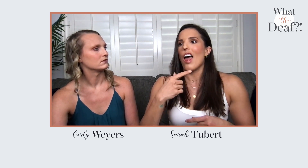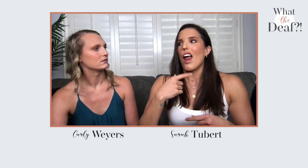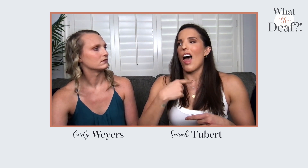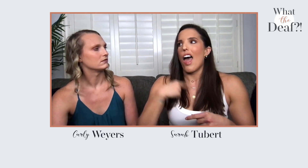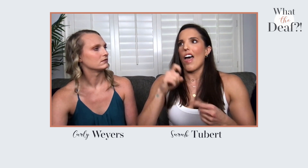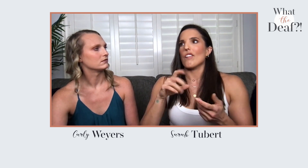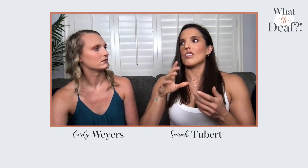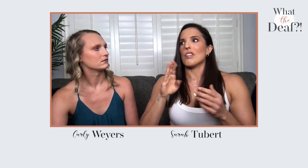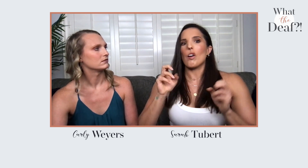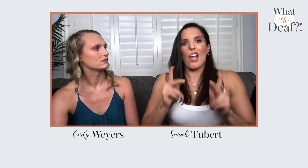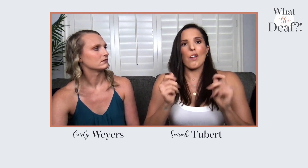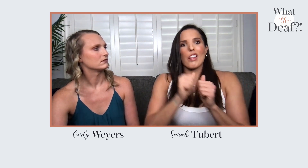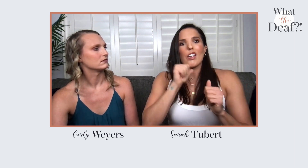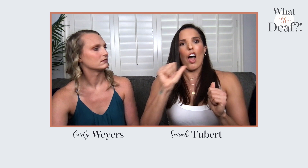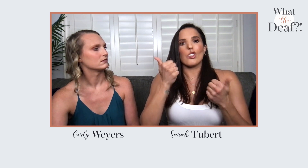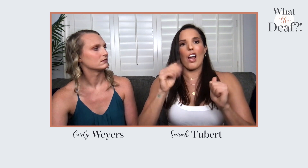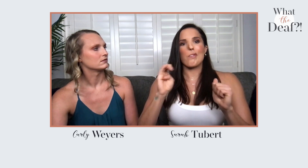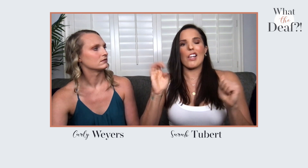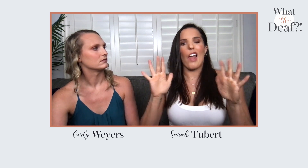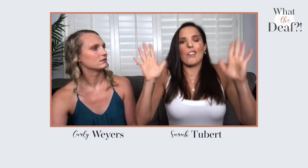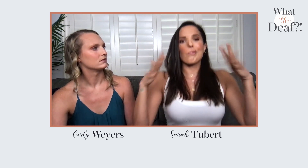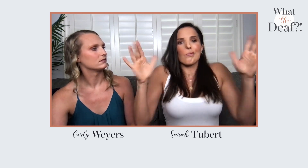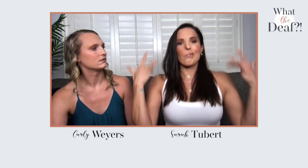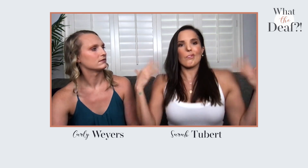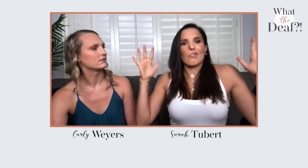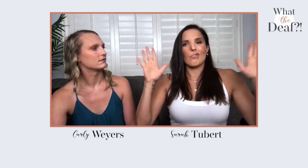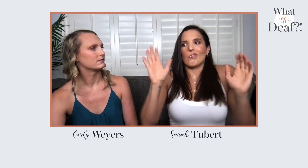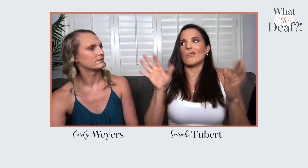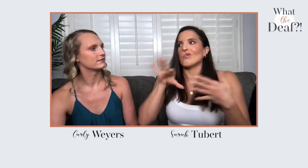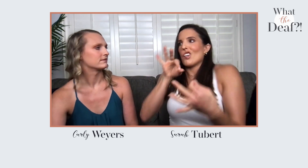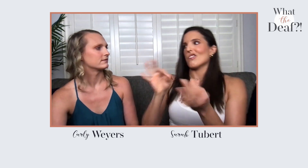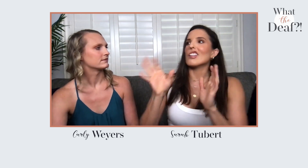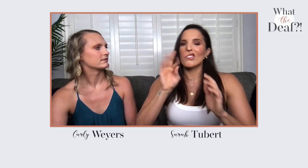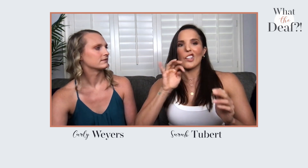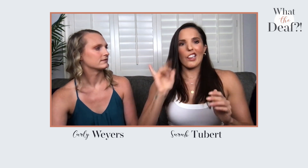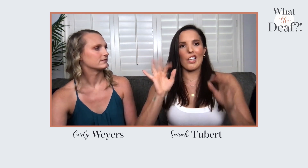I really have to be okay with not trying to be this bubbly, shining, perfect person.